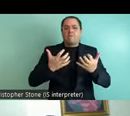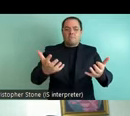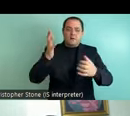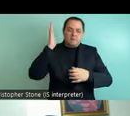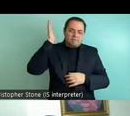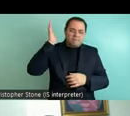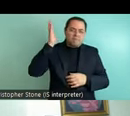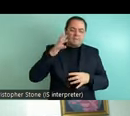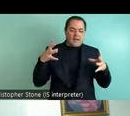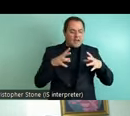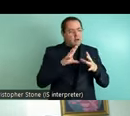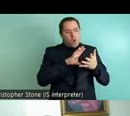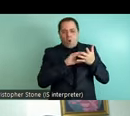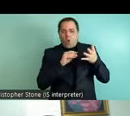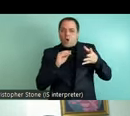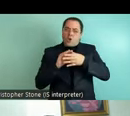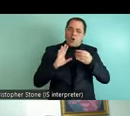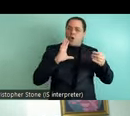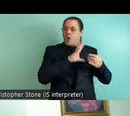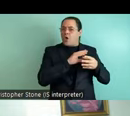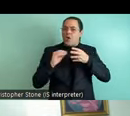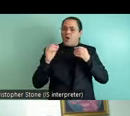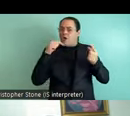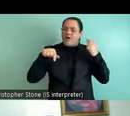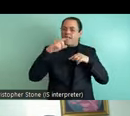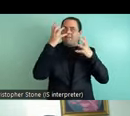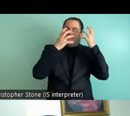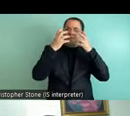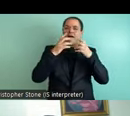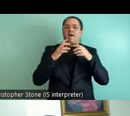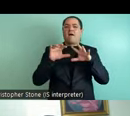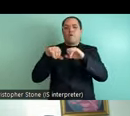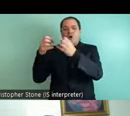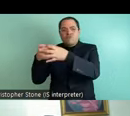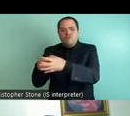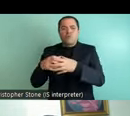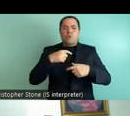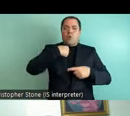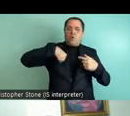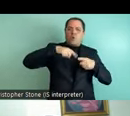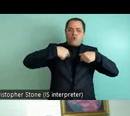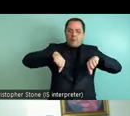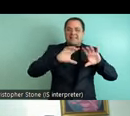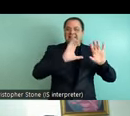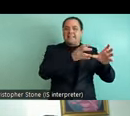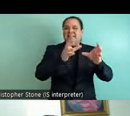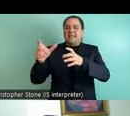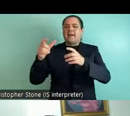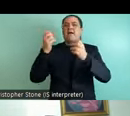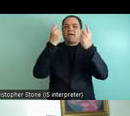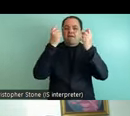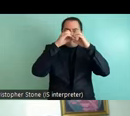committees that that we already have in place. 11:55:19 And there are also plans around of